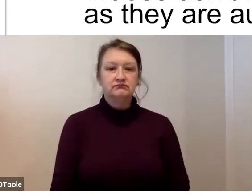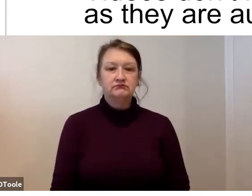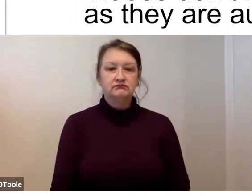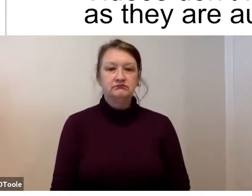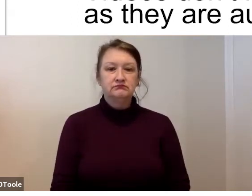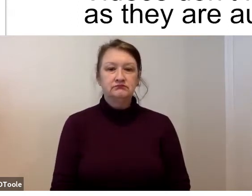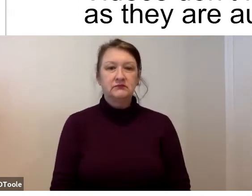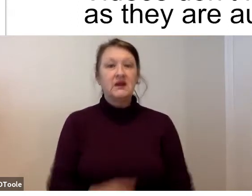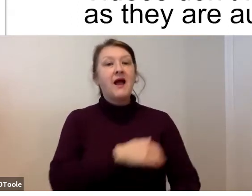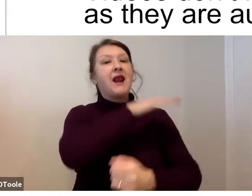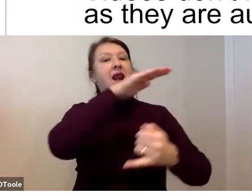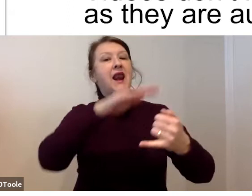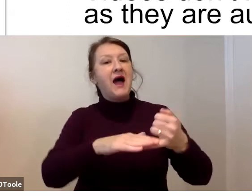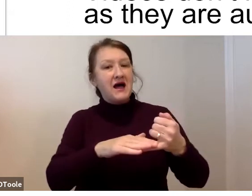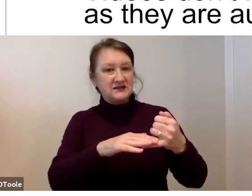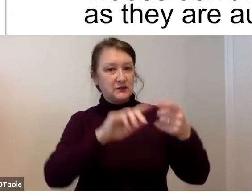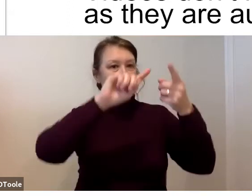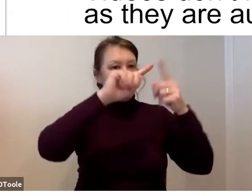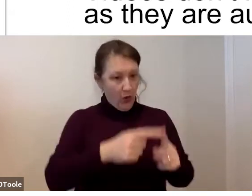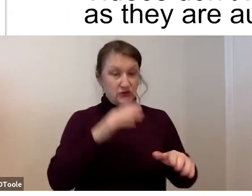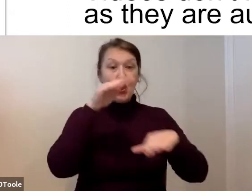there about audio description and audio described videos.